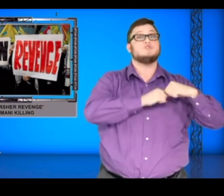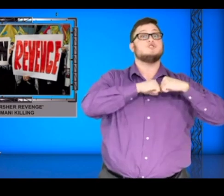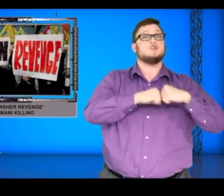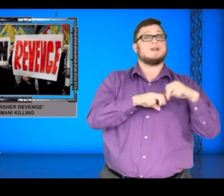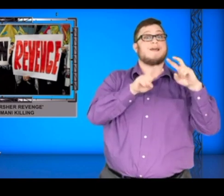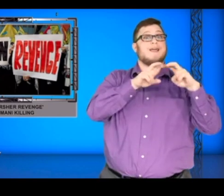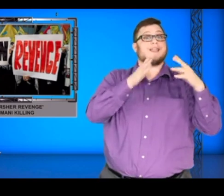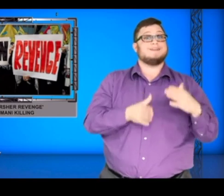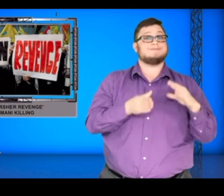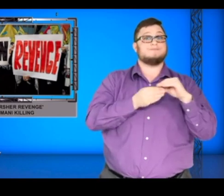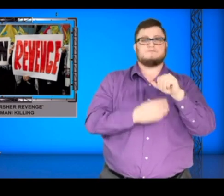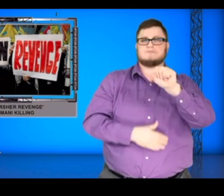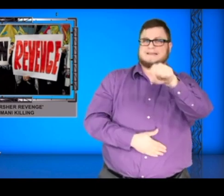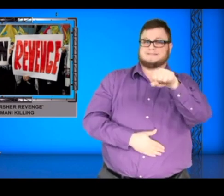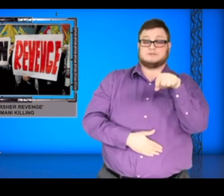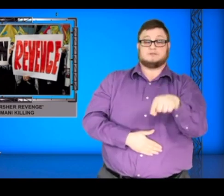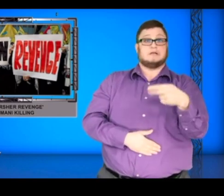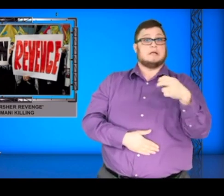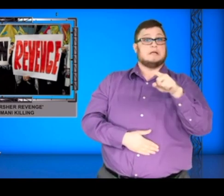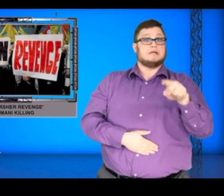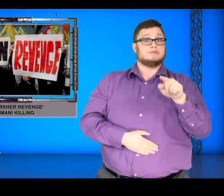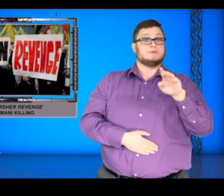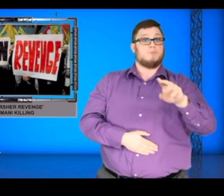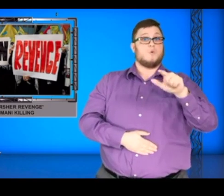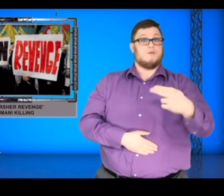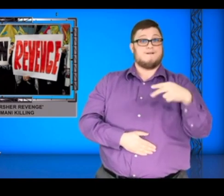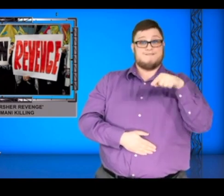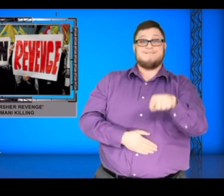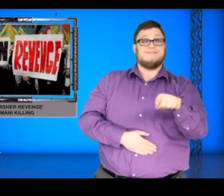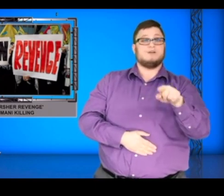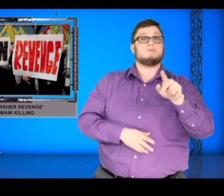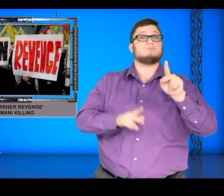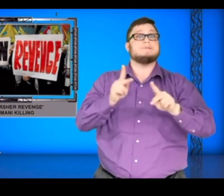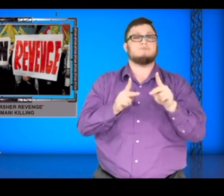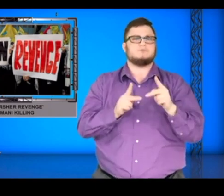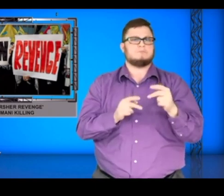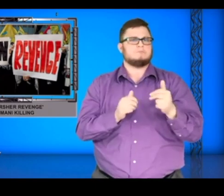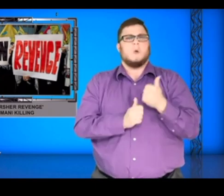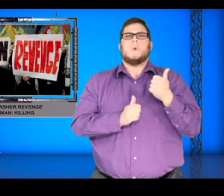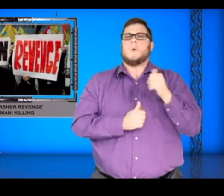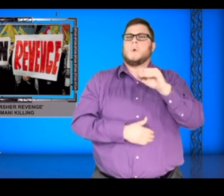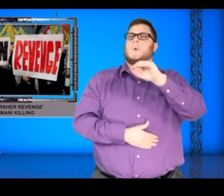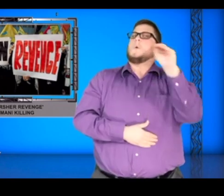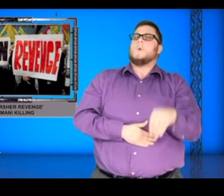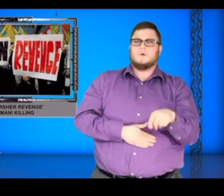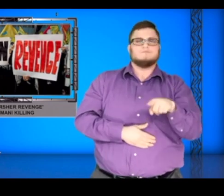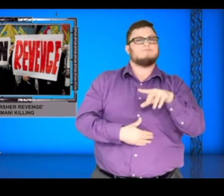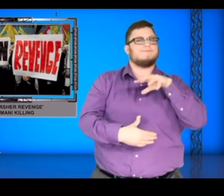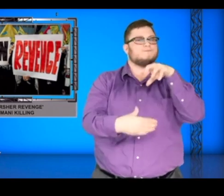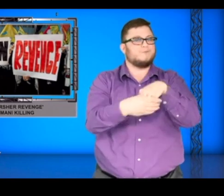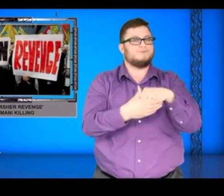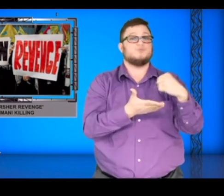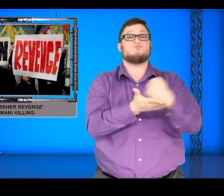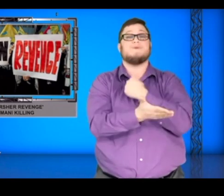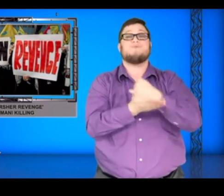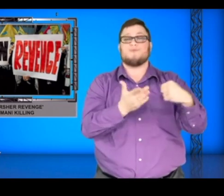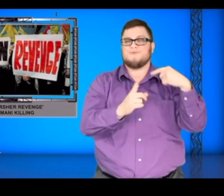Security analysts say while the majority of Hezbollah operatives are involved in credit